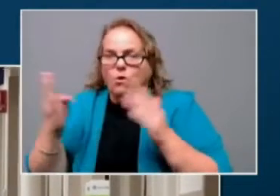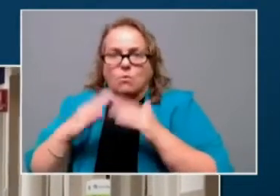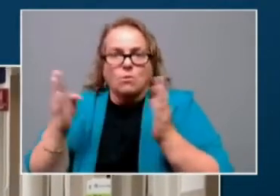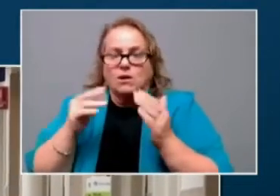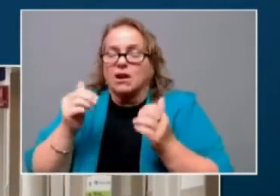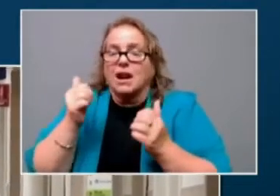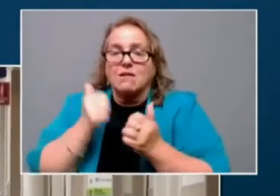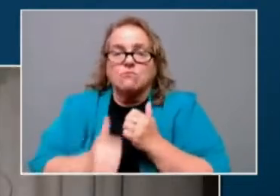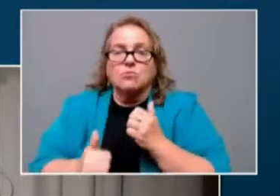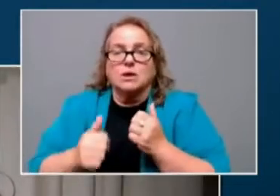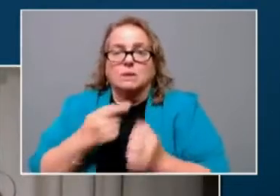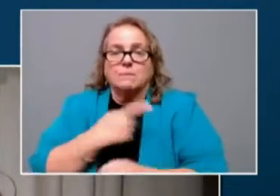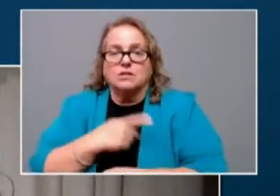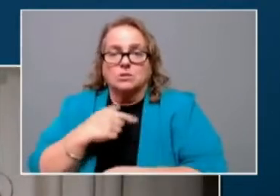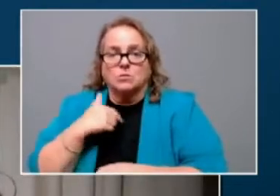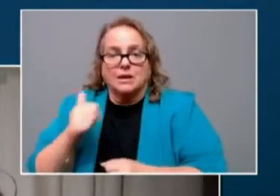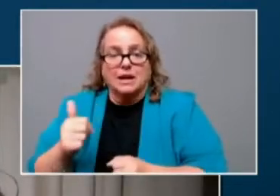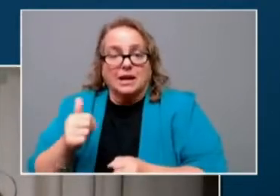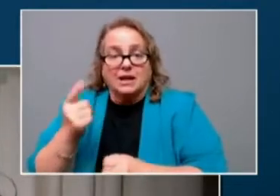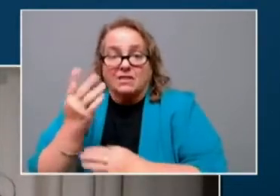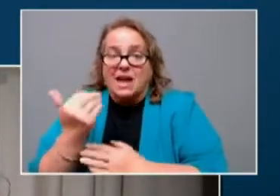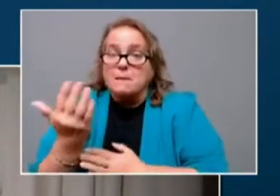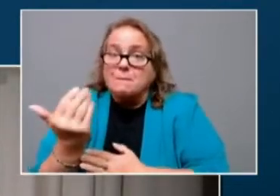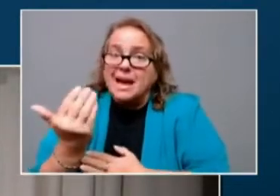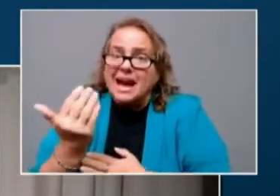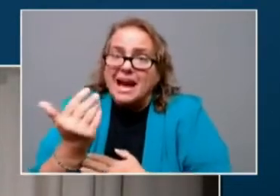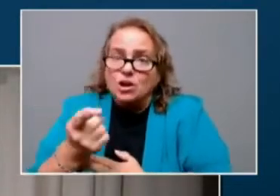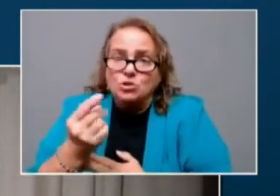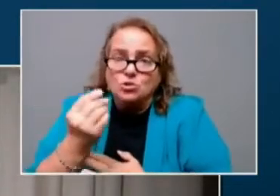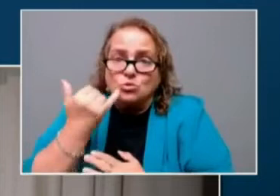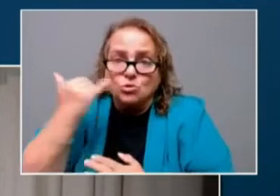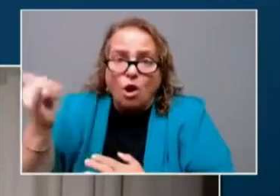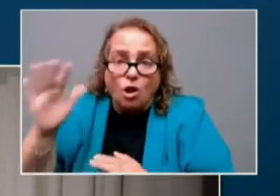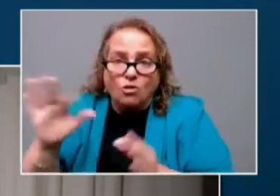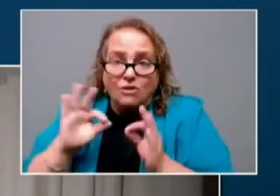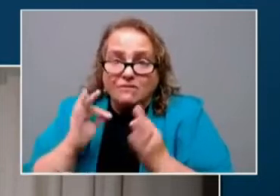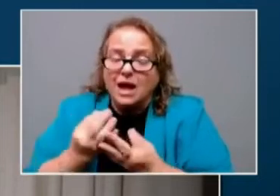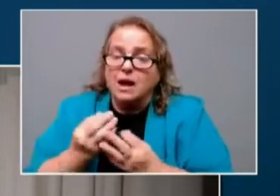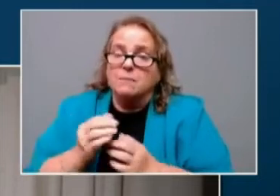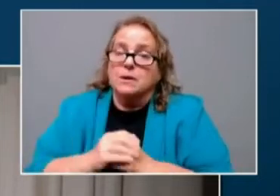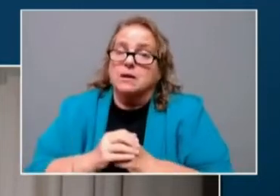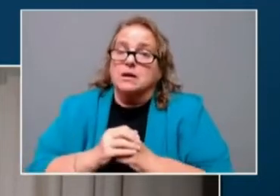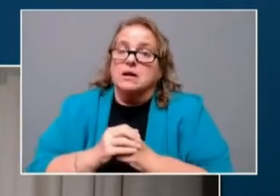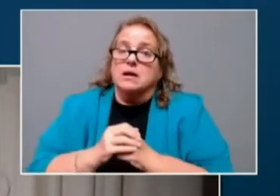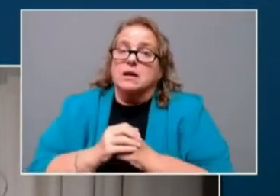play big for you to call your families. They beg for you to tell their families that they love them.